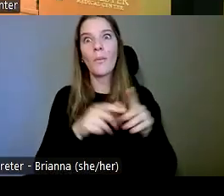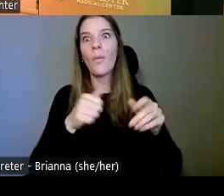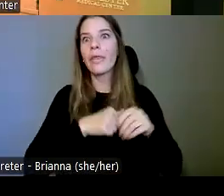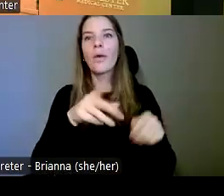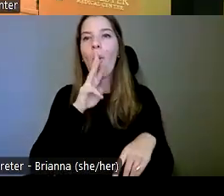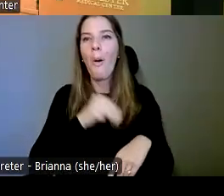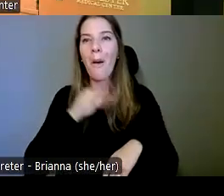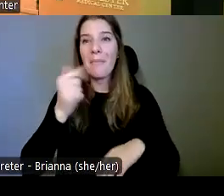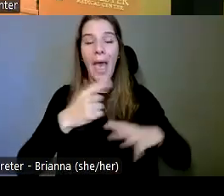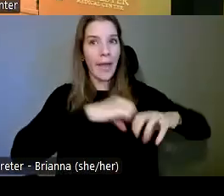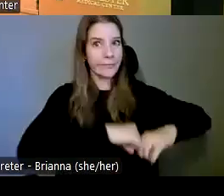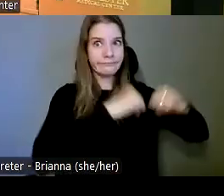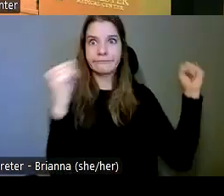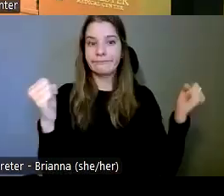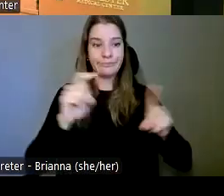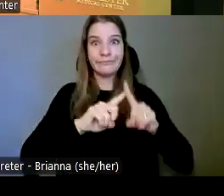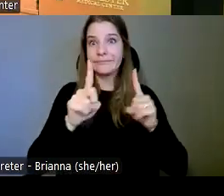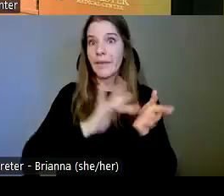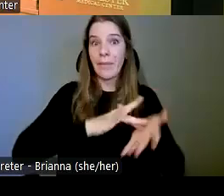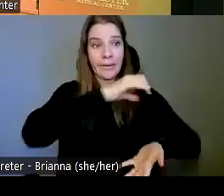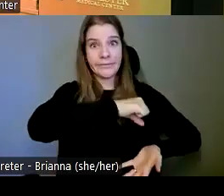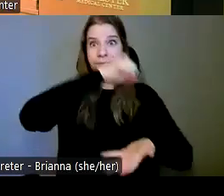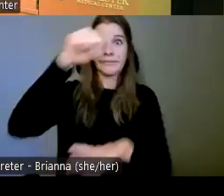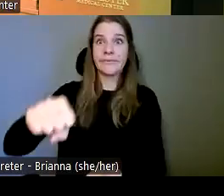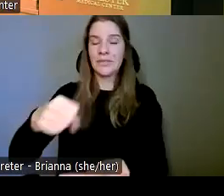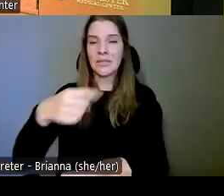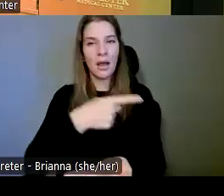what's actually going on. You write a prescription or you tell them to get a lab. You have no idea